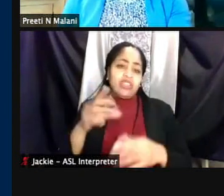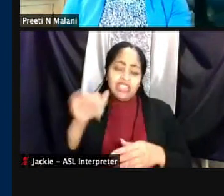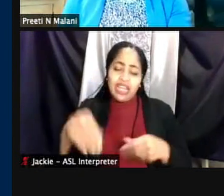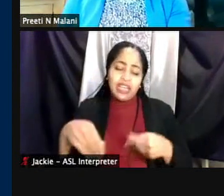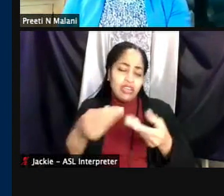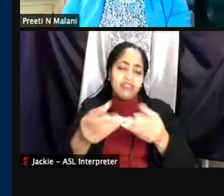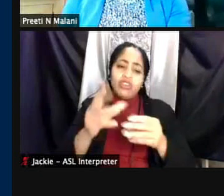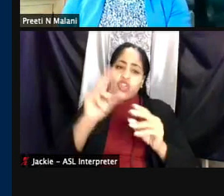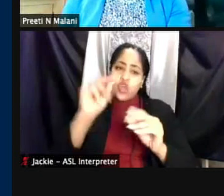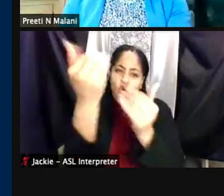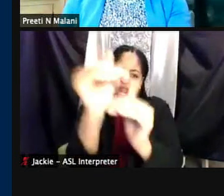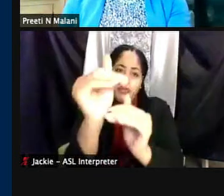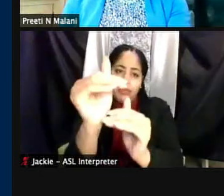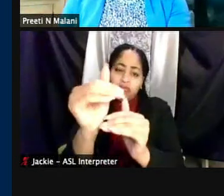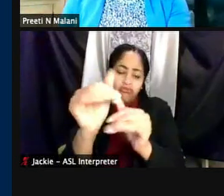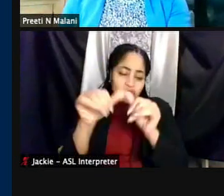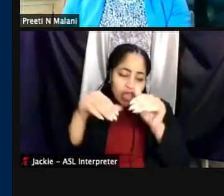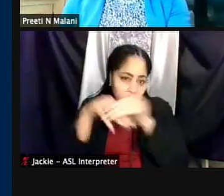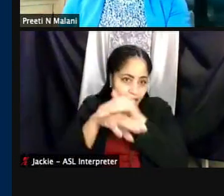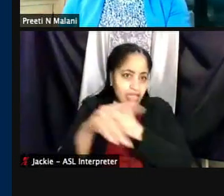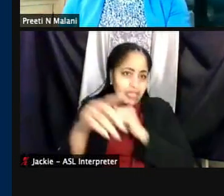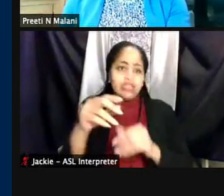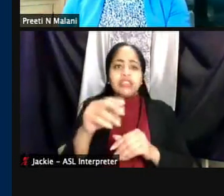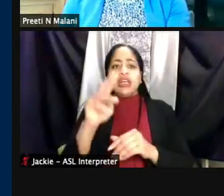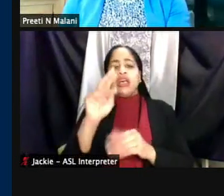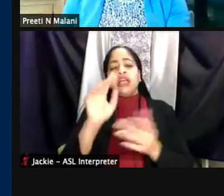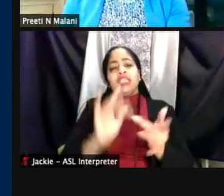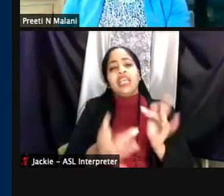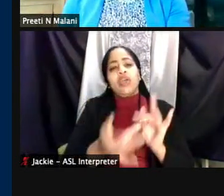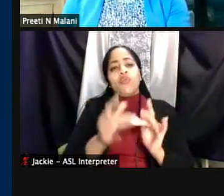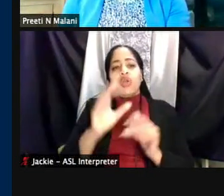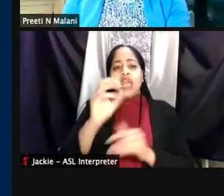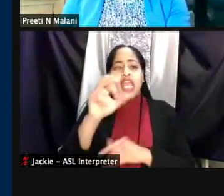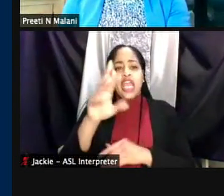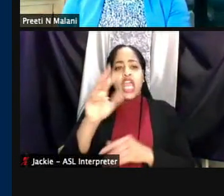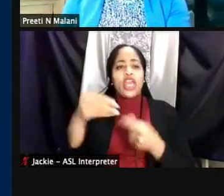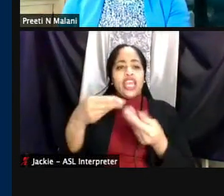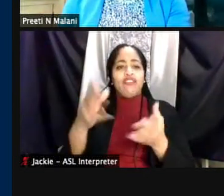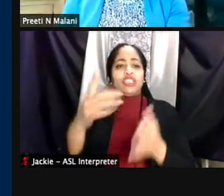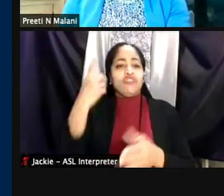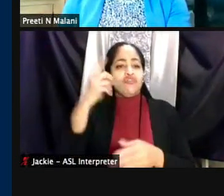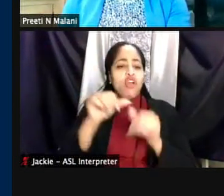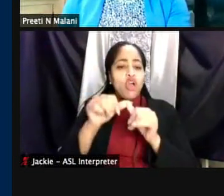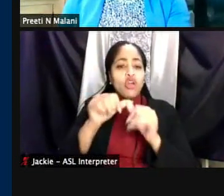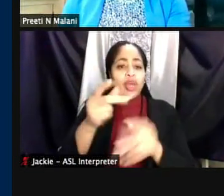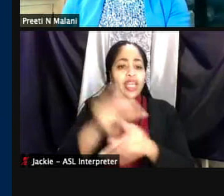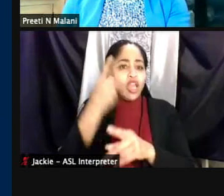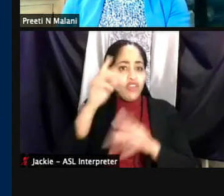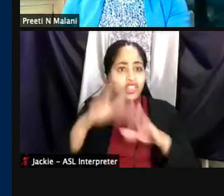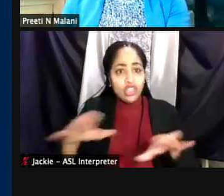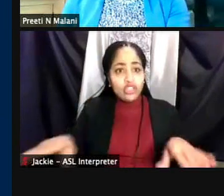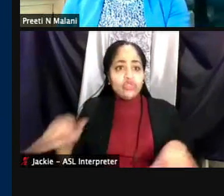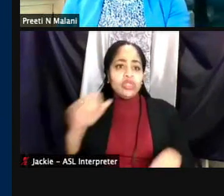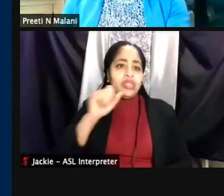to a network of caregivers to find ongoing care for children, for adults, for seniors, pets,